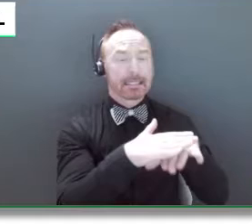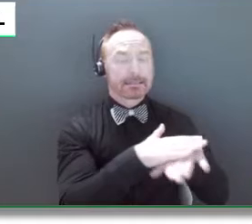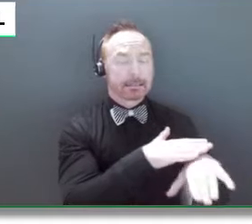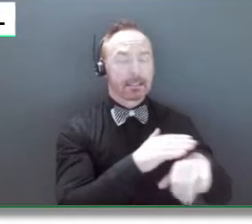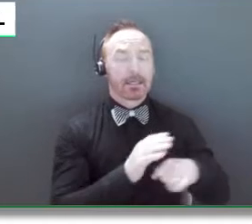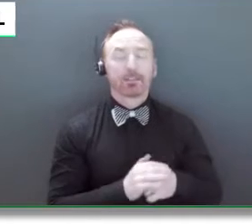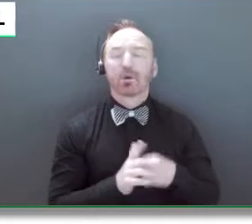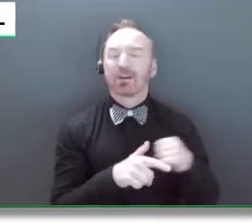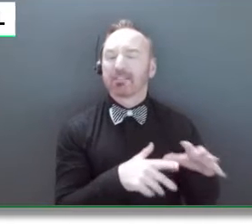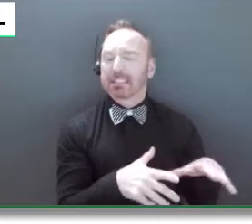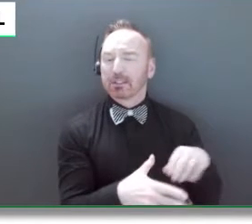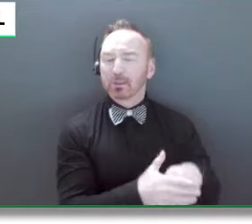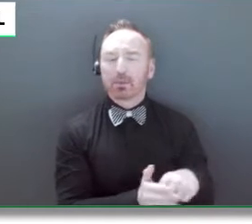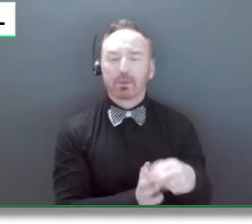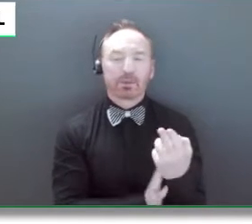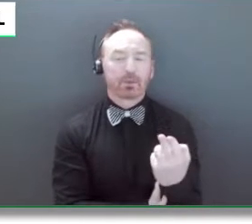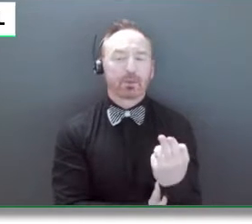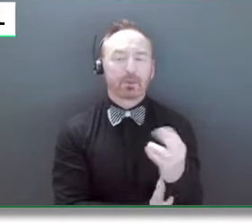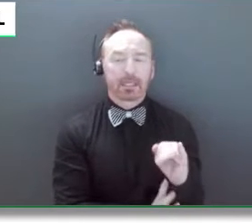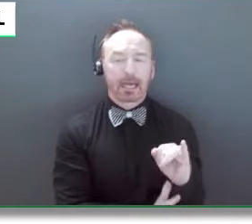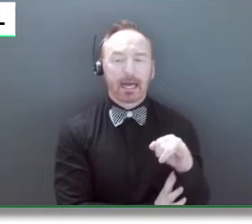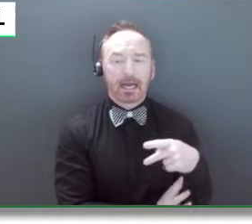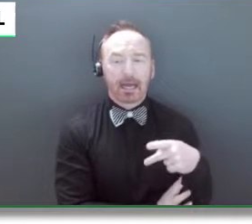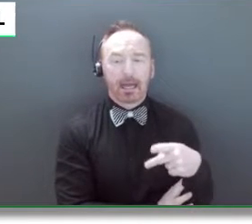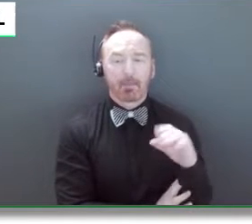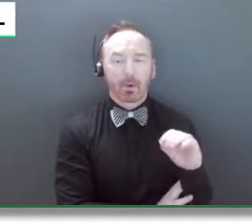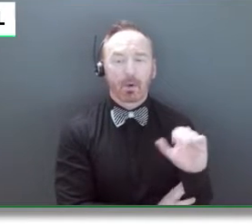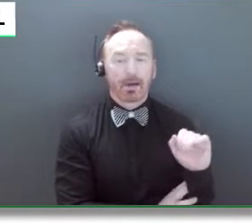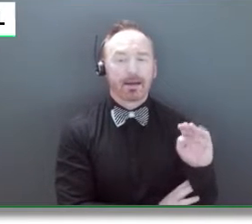adaptive equipment at parks such as storage, access to electricity to charge